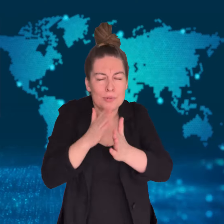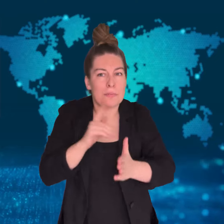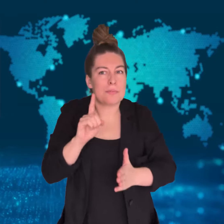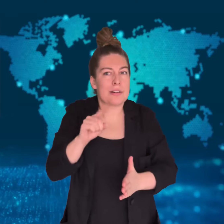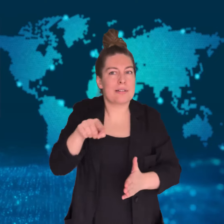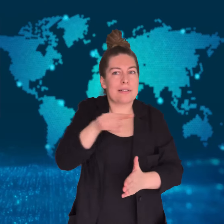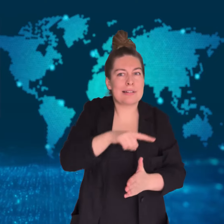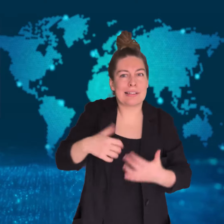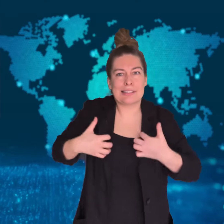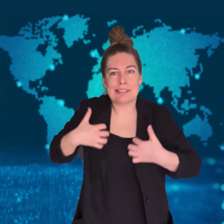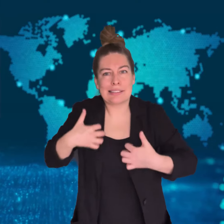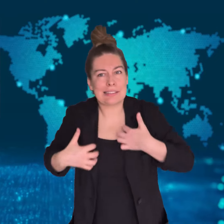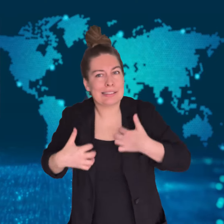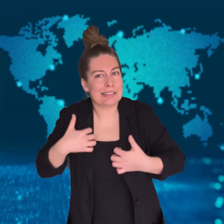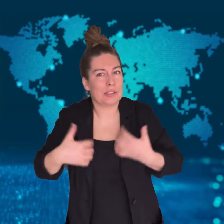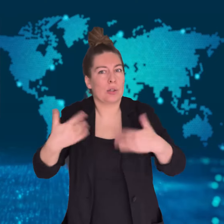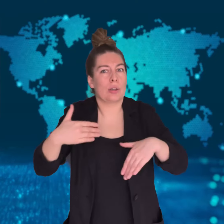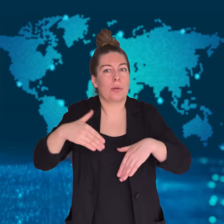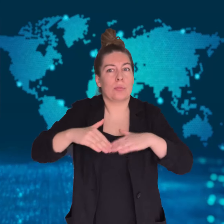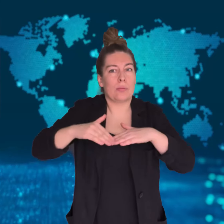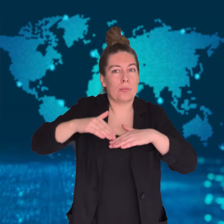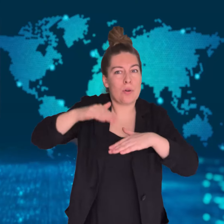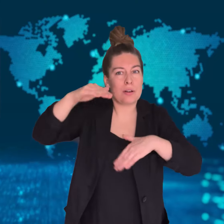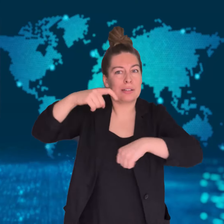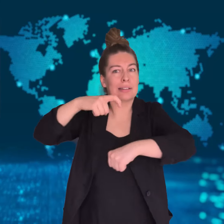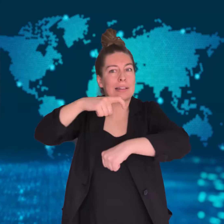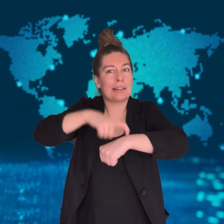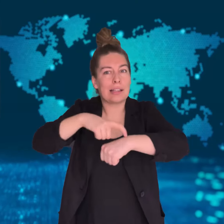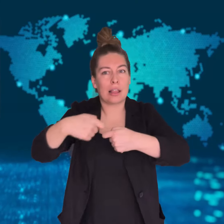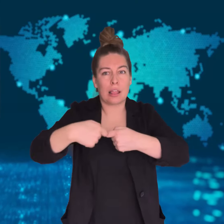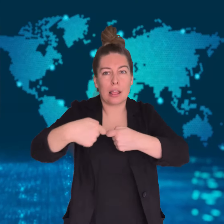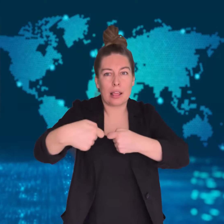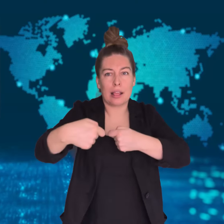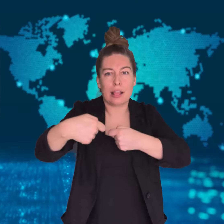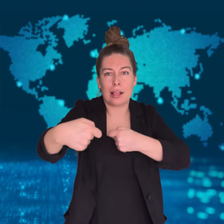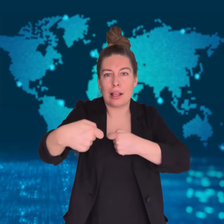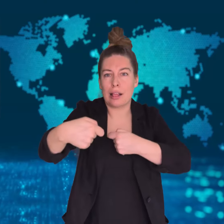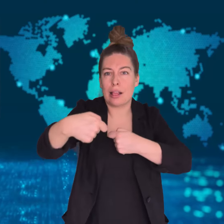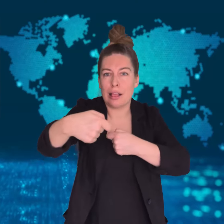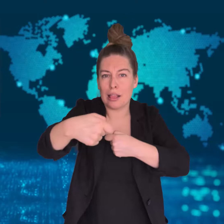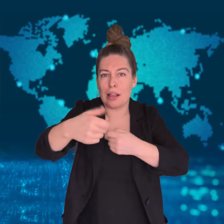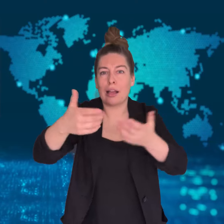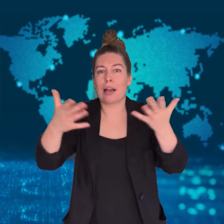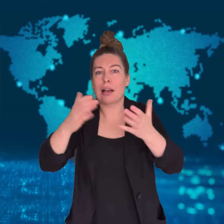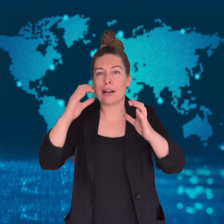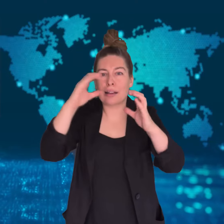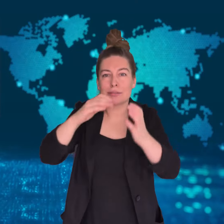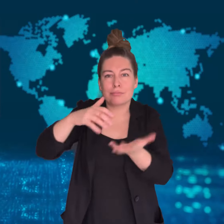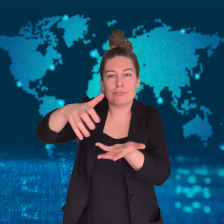narrow down the search area.